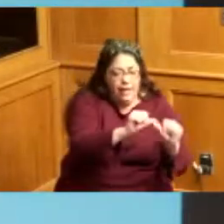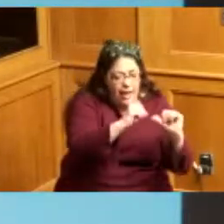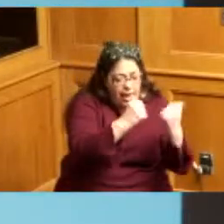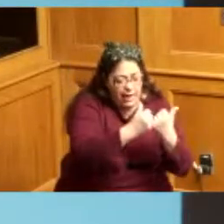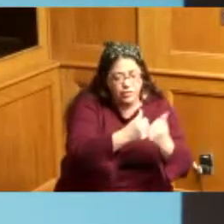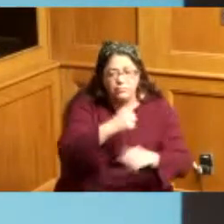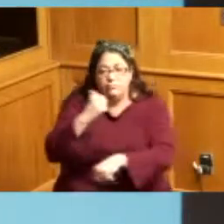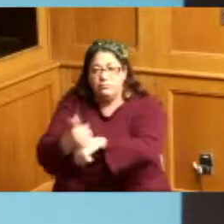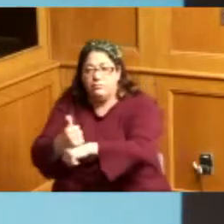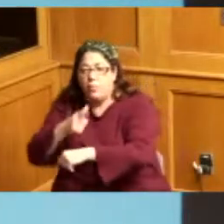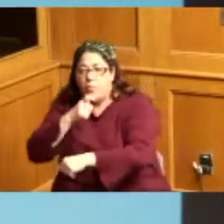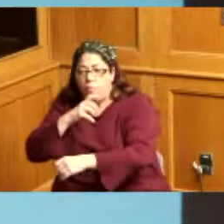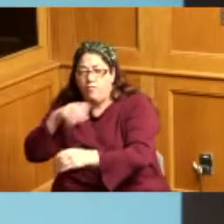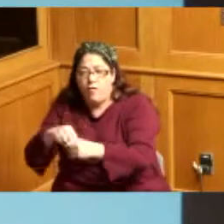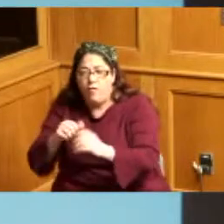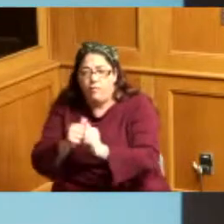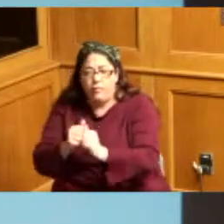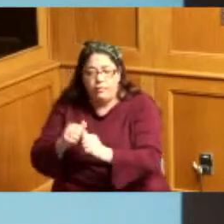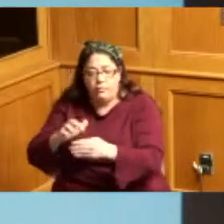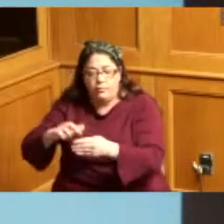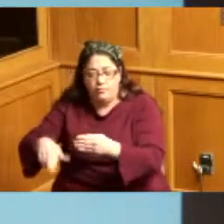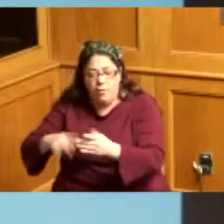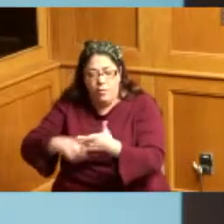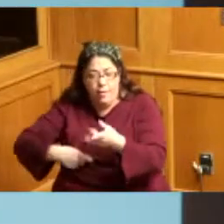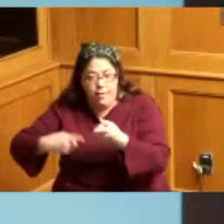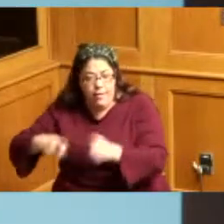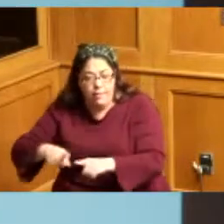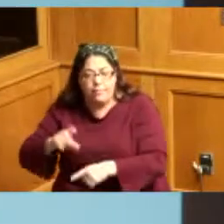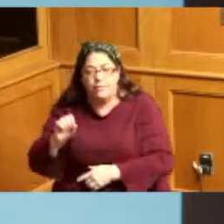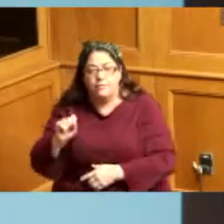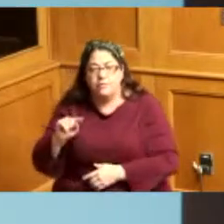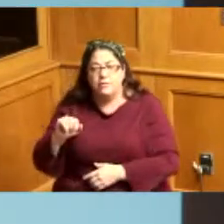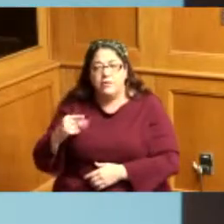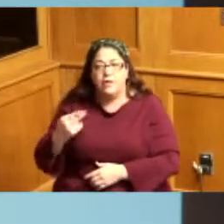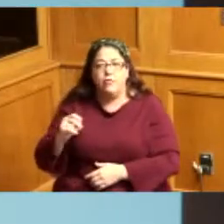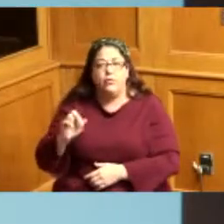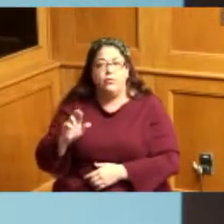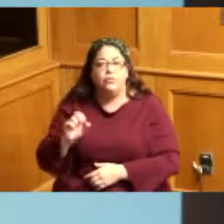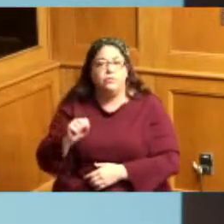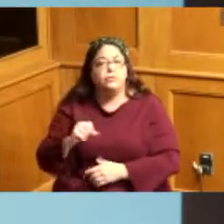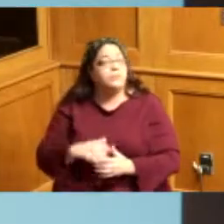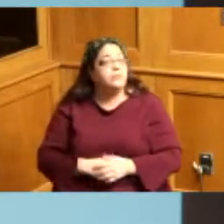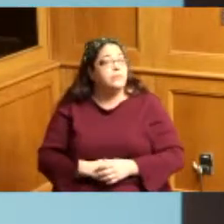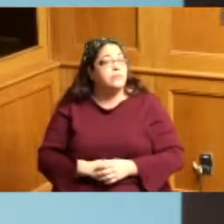we focused really on what was outlined in the Board resolution specifically looking to